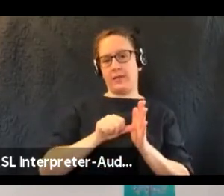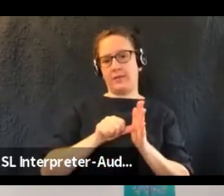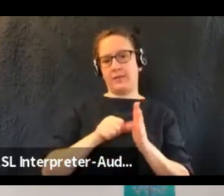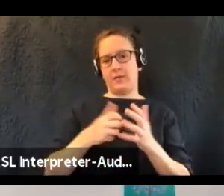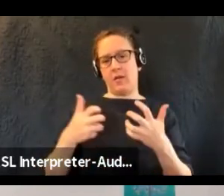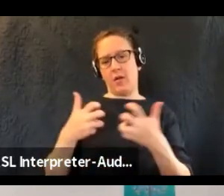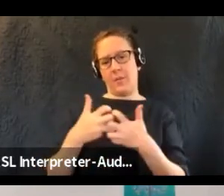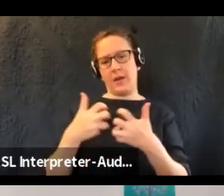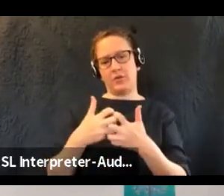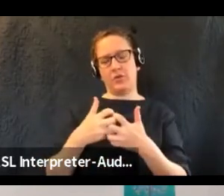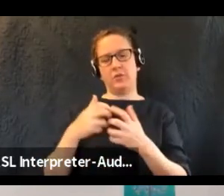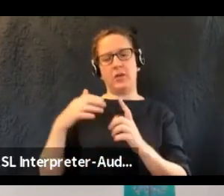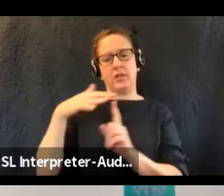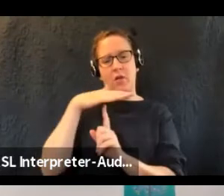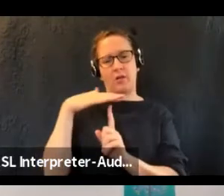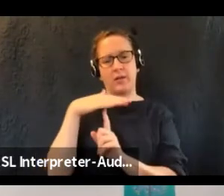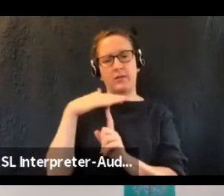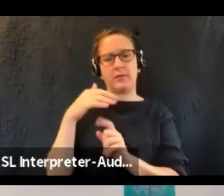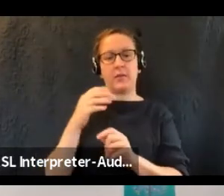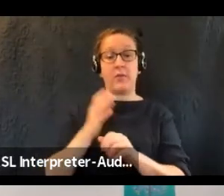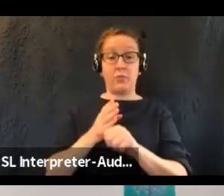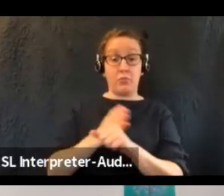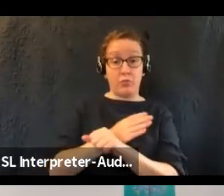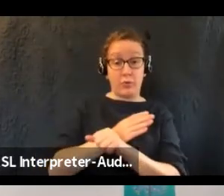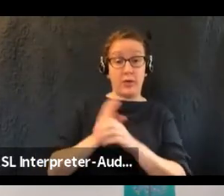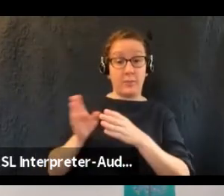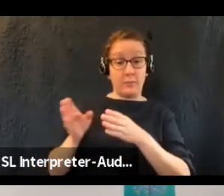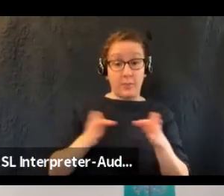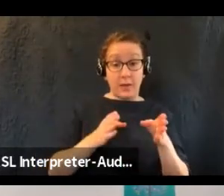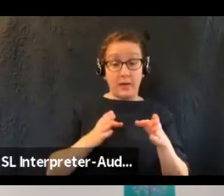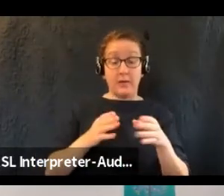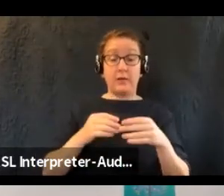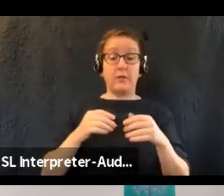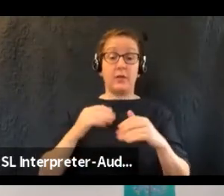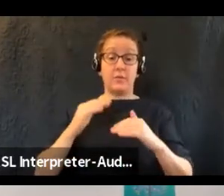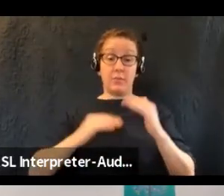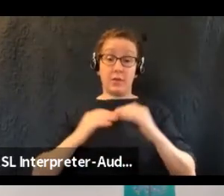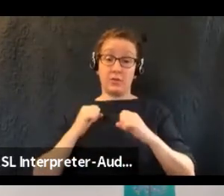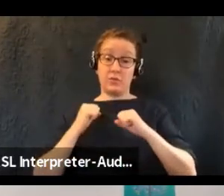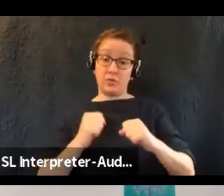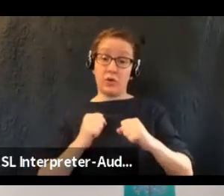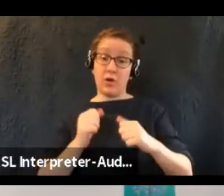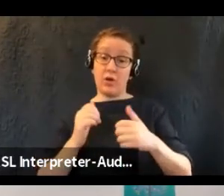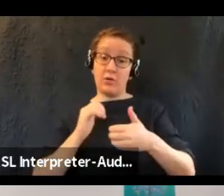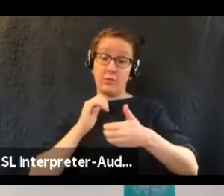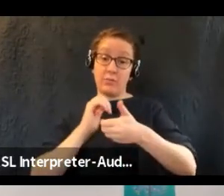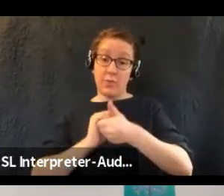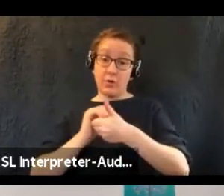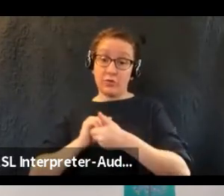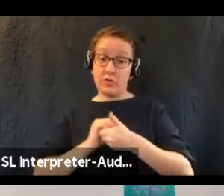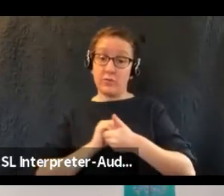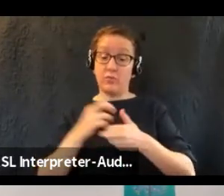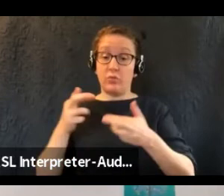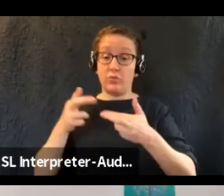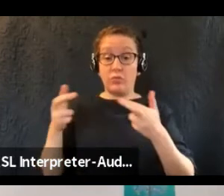in the context of pre planning and building strong partnerships with resources in the local host community.